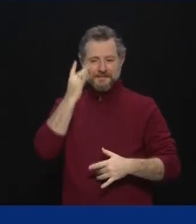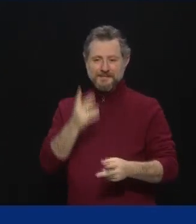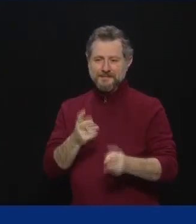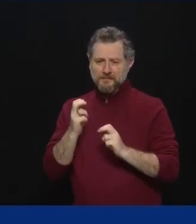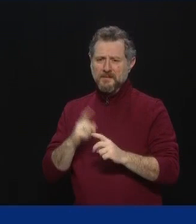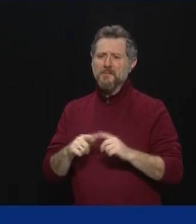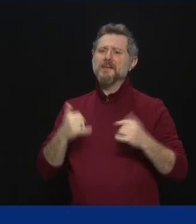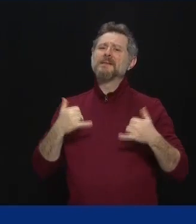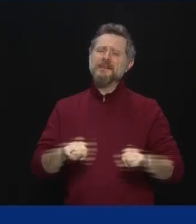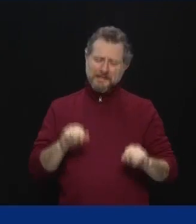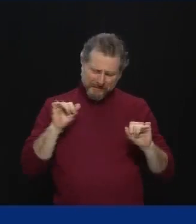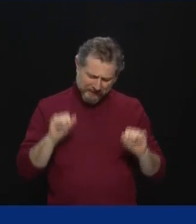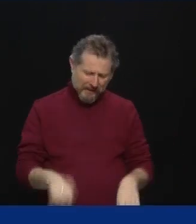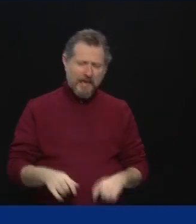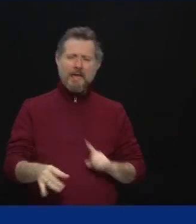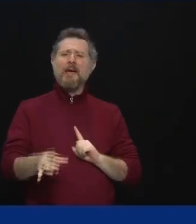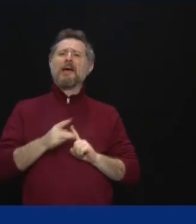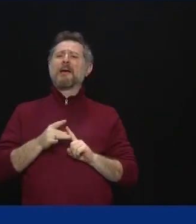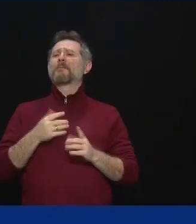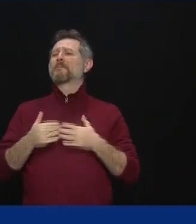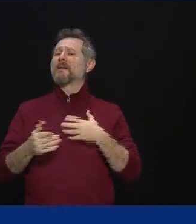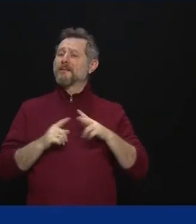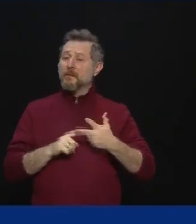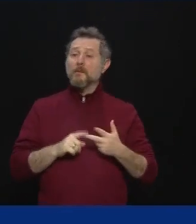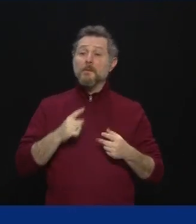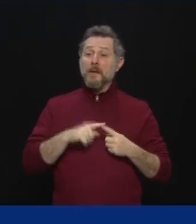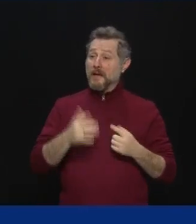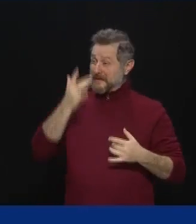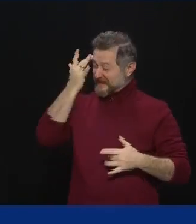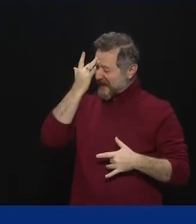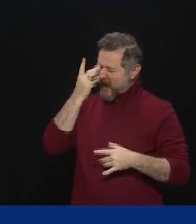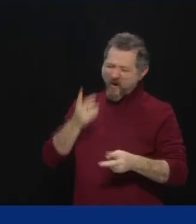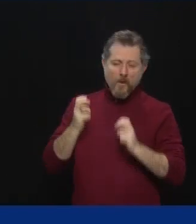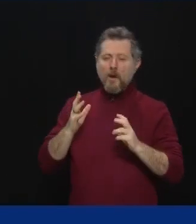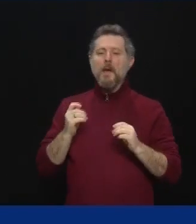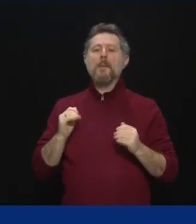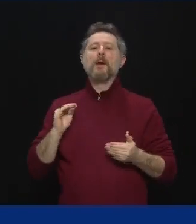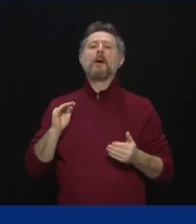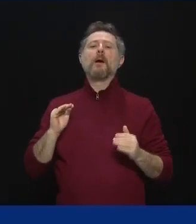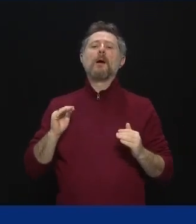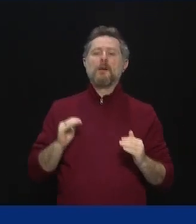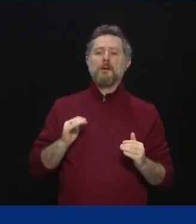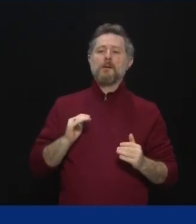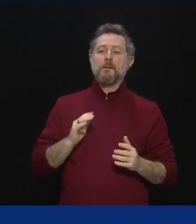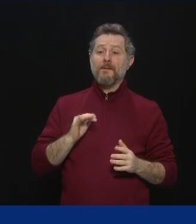BUT THESE BOOSTERS HAVE BEEN DOING AN INCREDIBLE JOB KEEPING PEOPLE SAFE, NOT THAT YOU WON'T